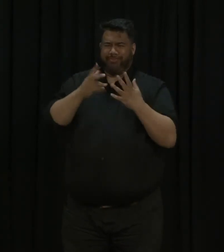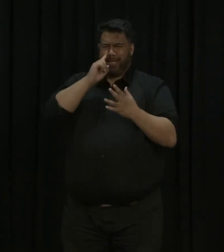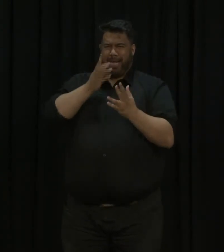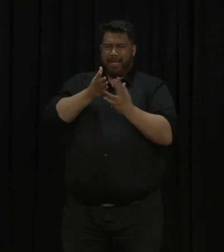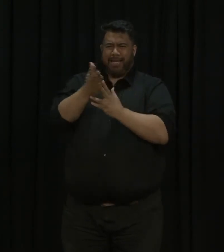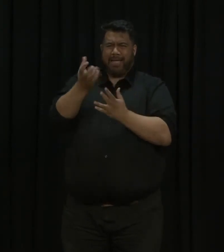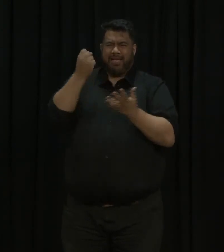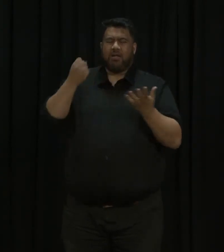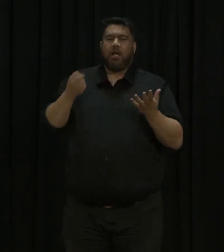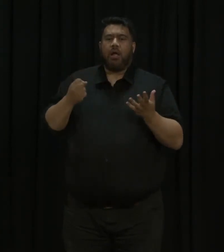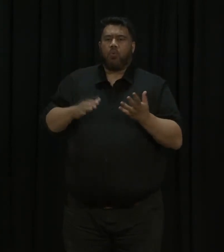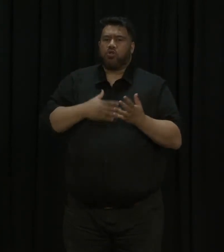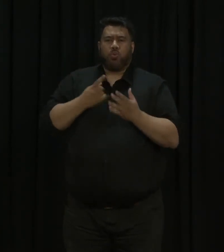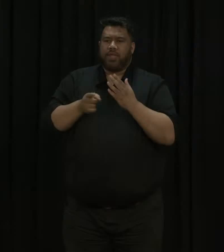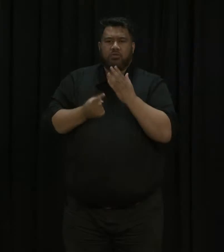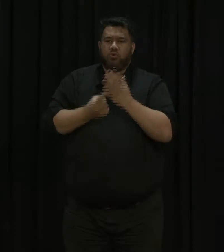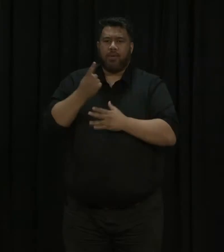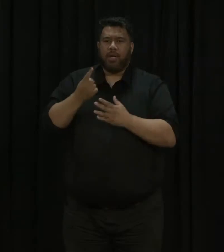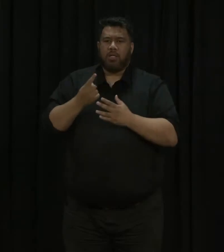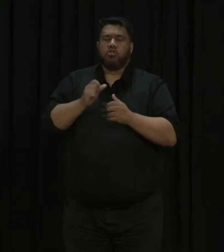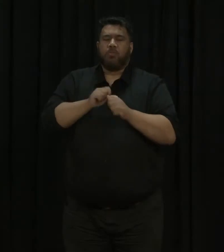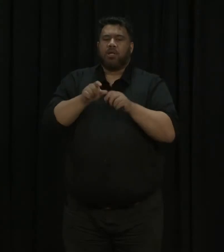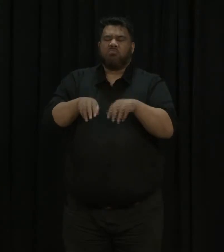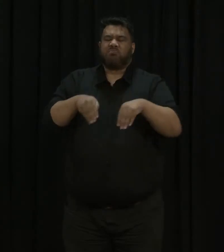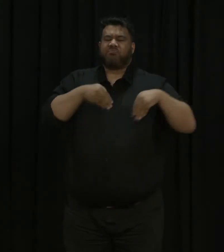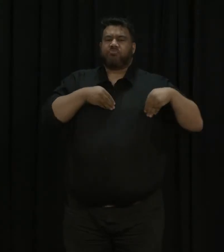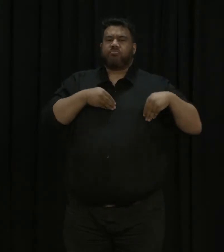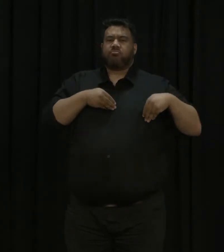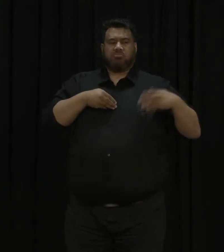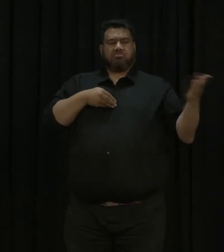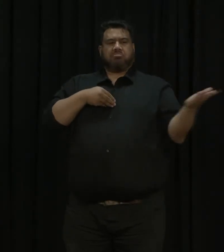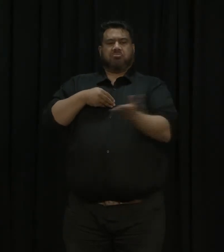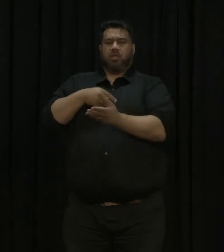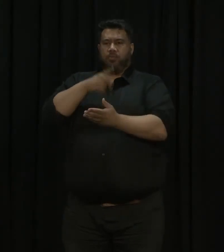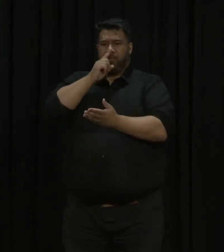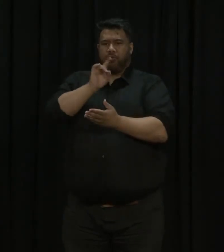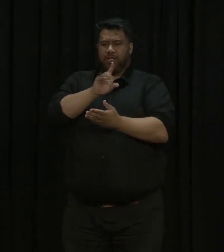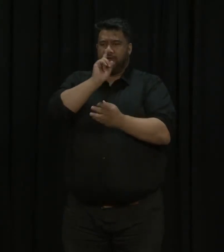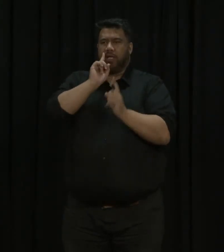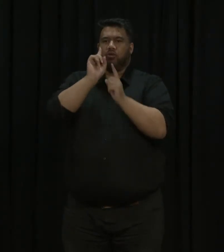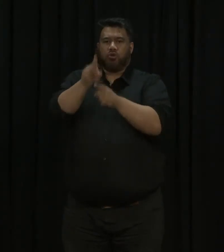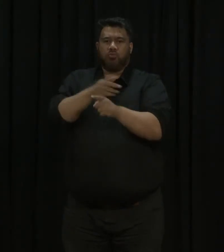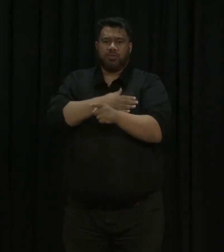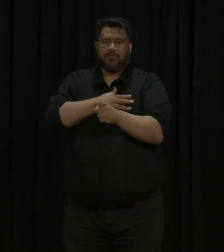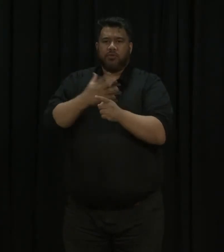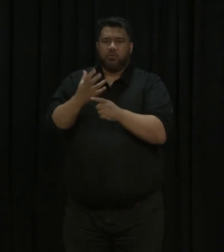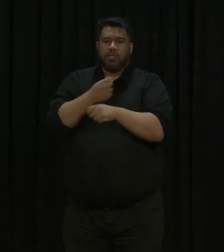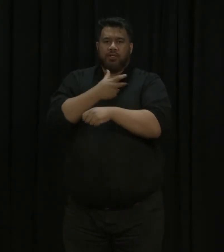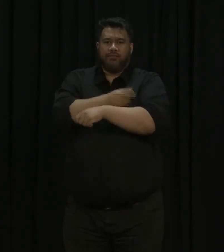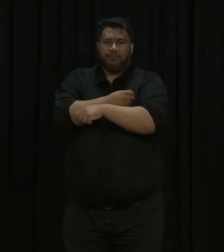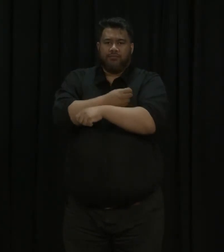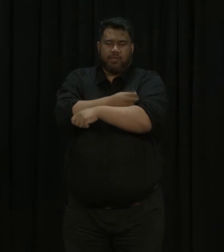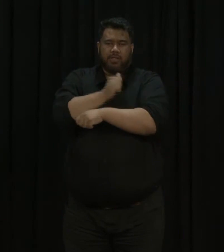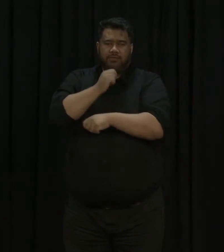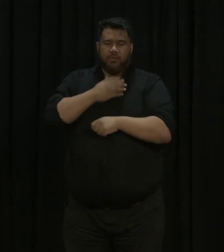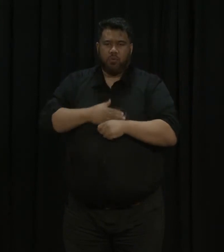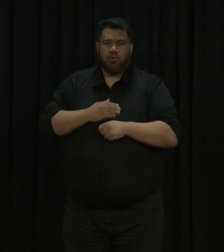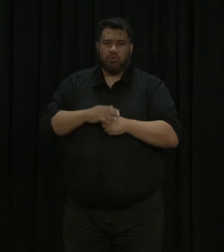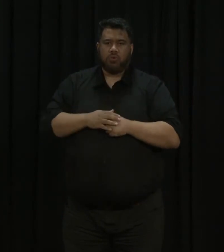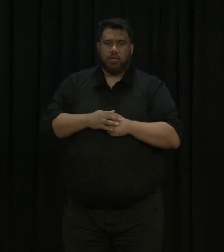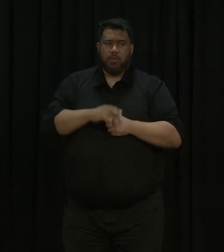preventing people coming